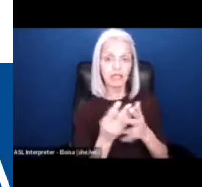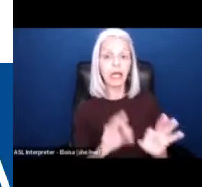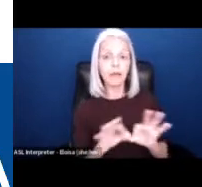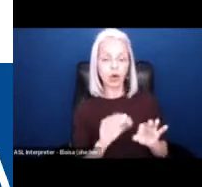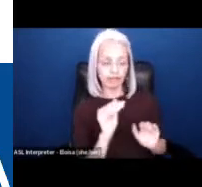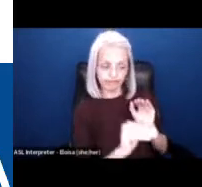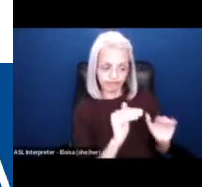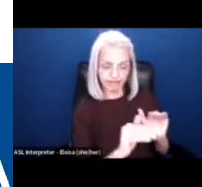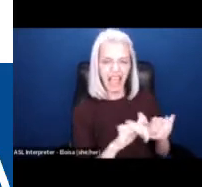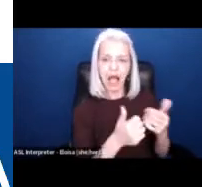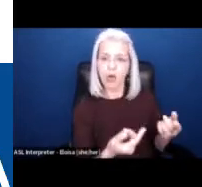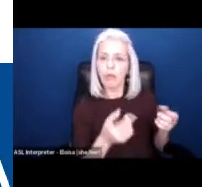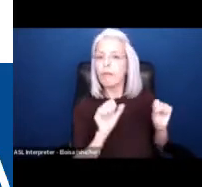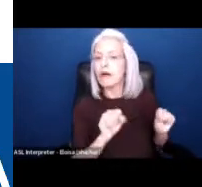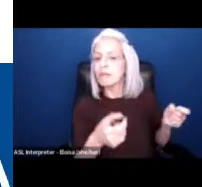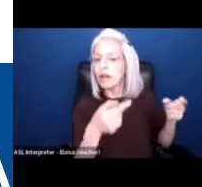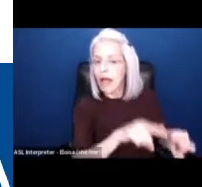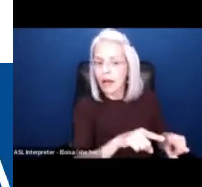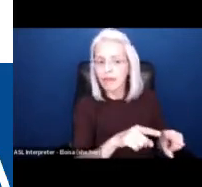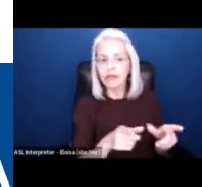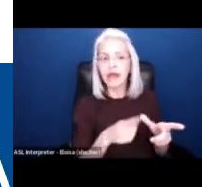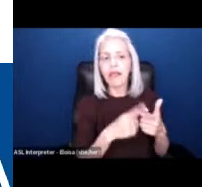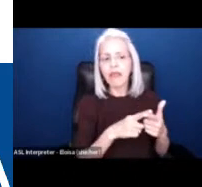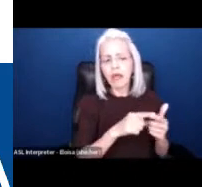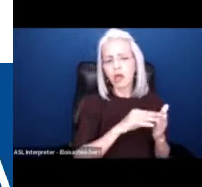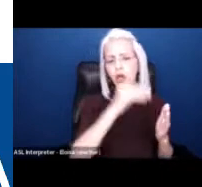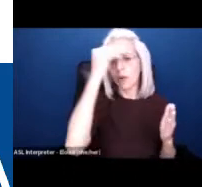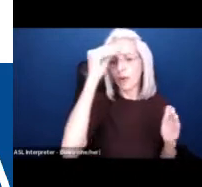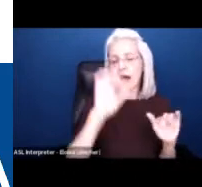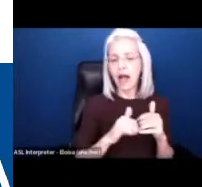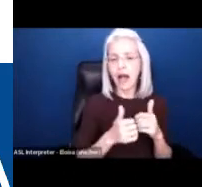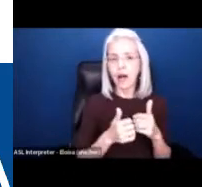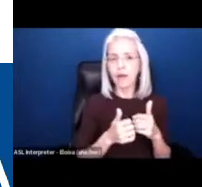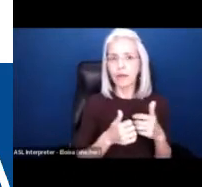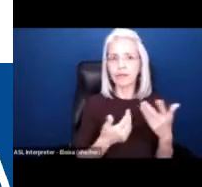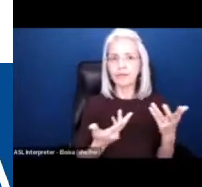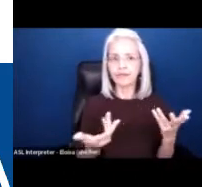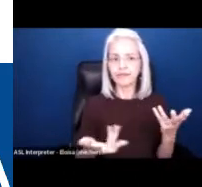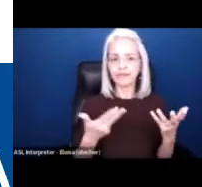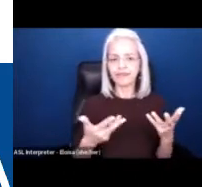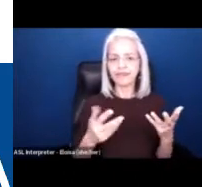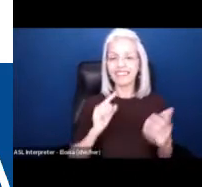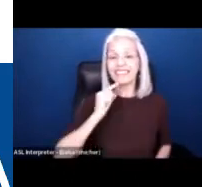have occurred and get some idea of this of the severity of that